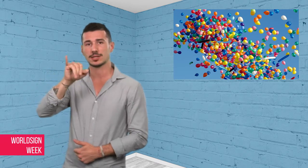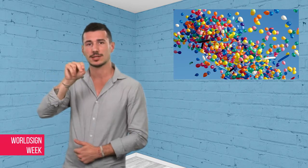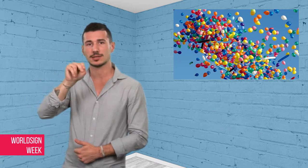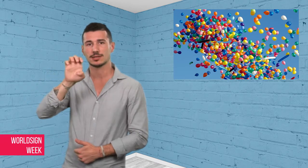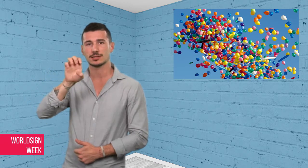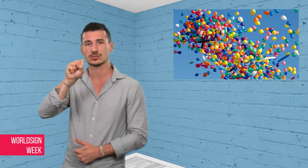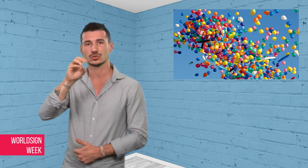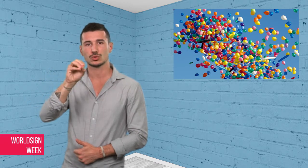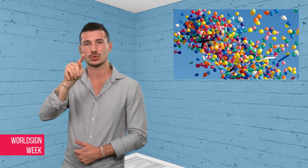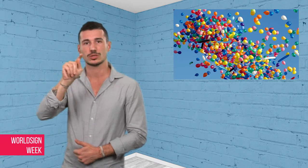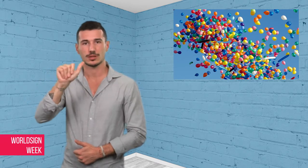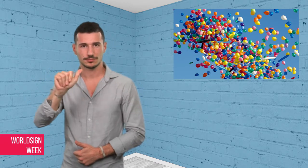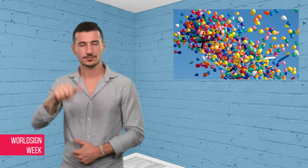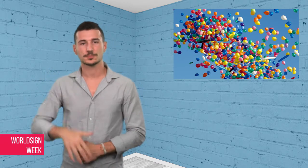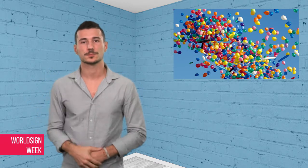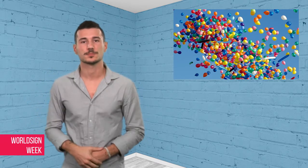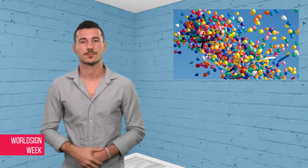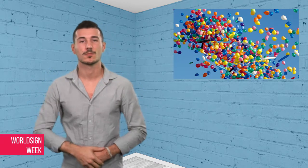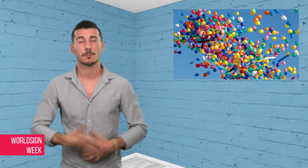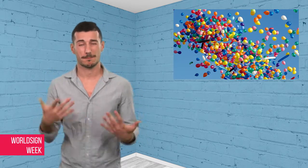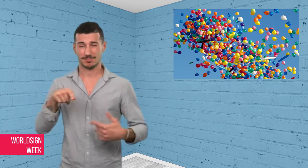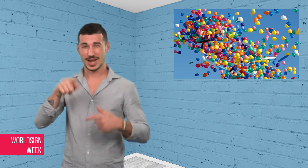health programs in Minnesota.